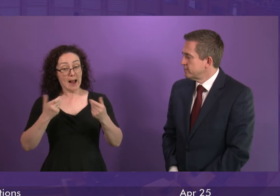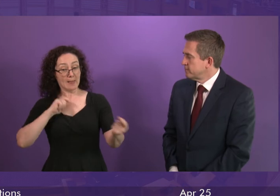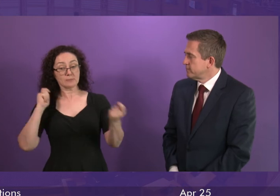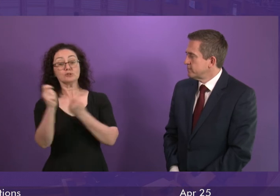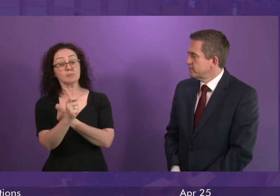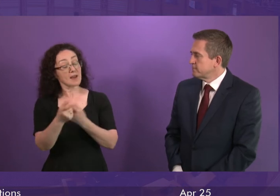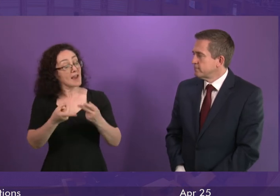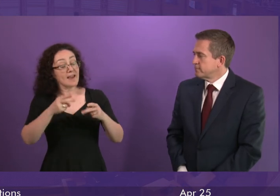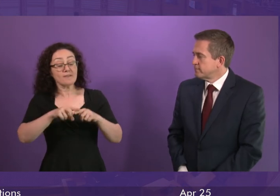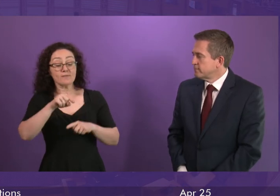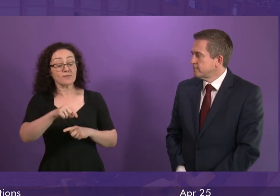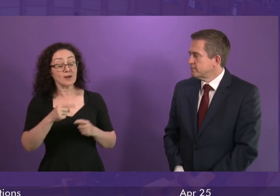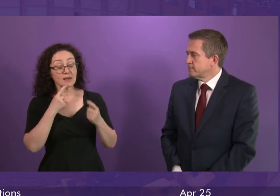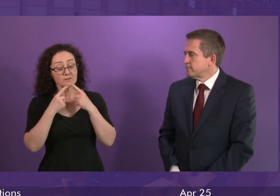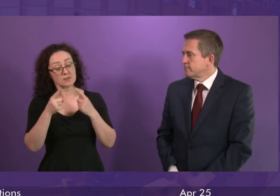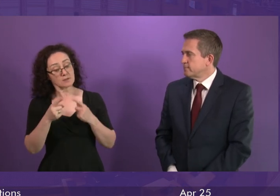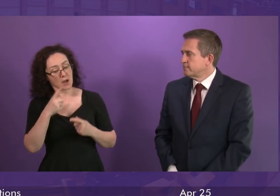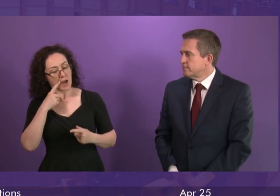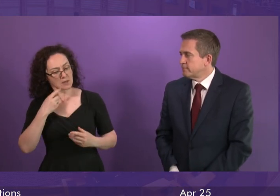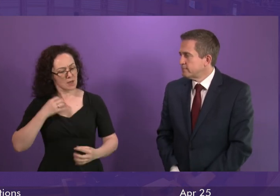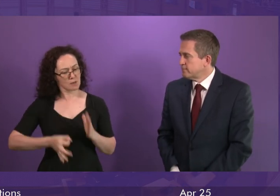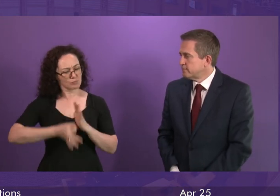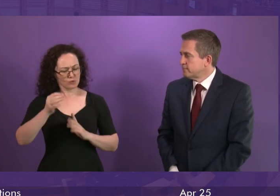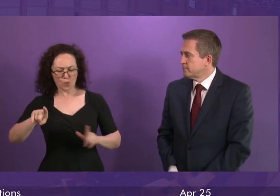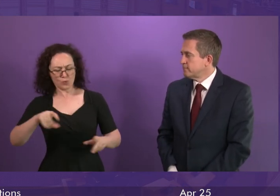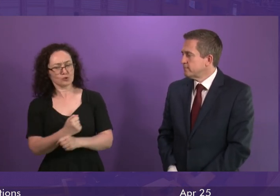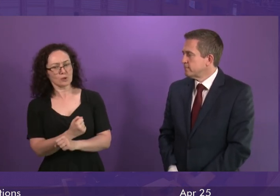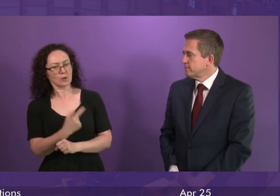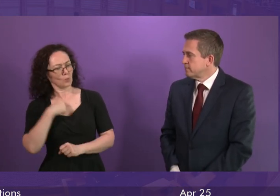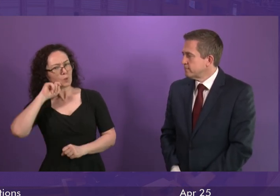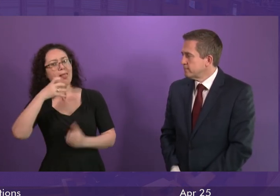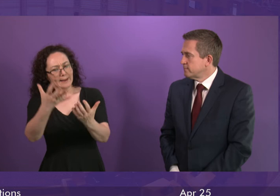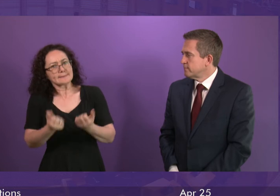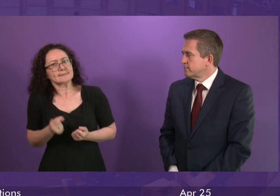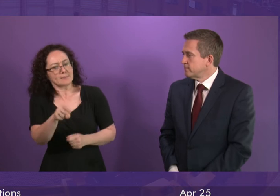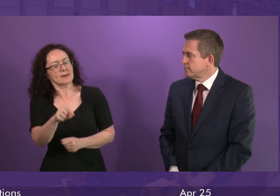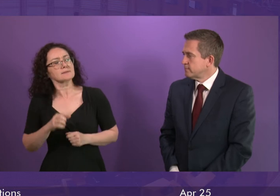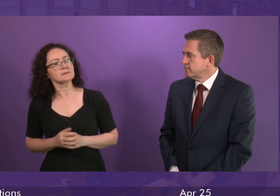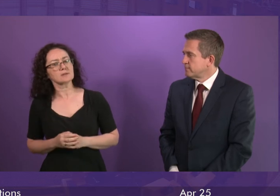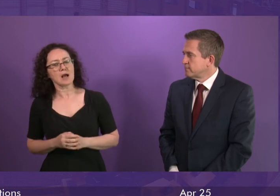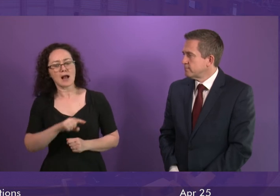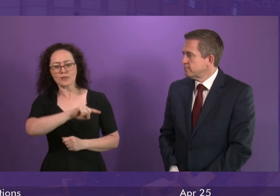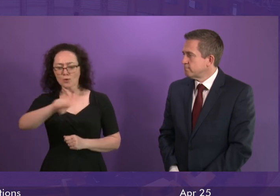can go further or faster, we will accept it. Everybody across the Parliament should warmly